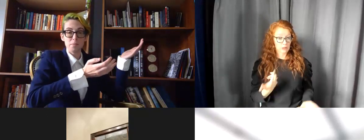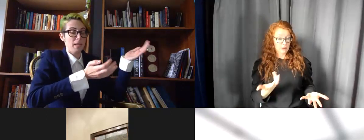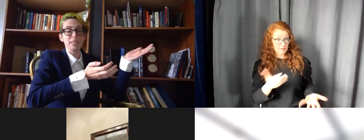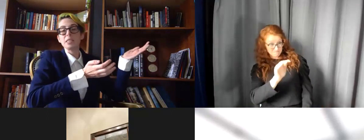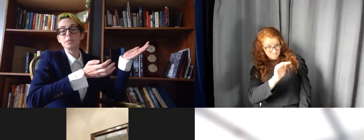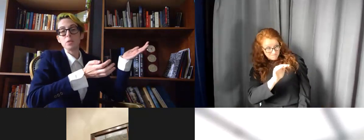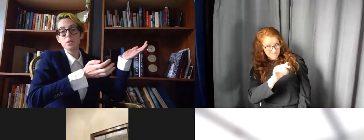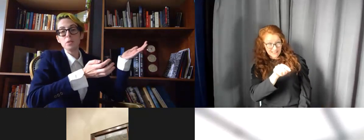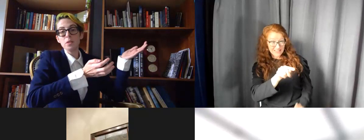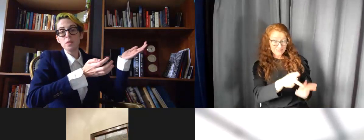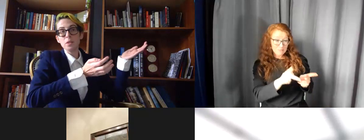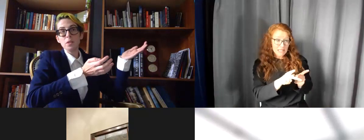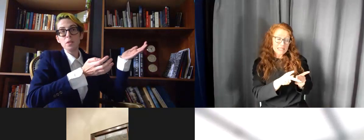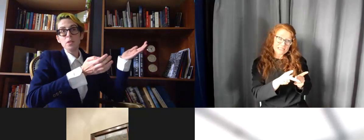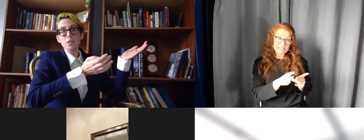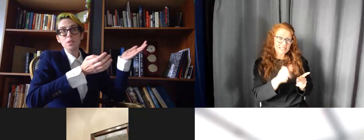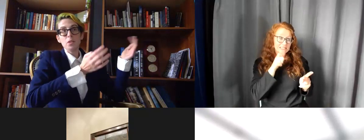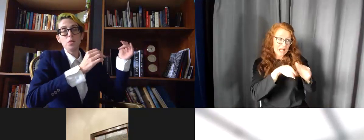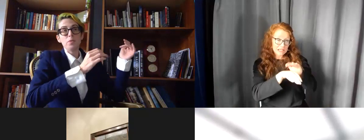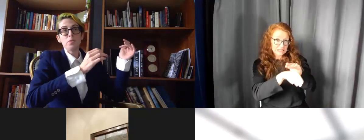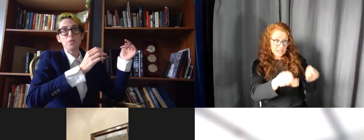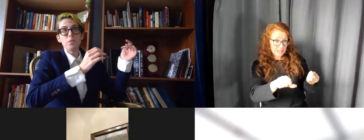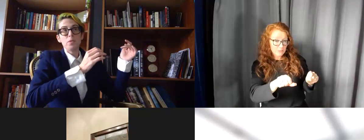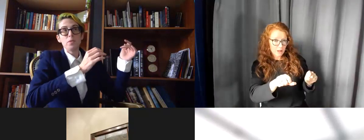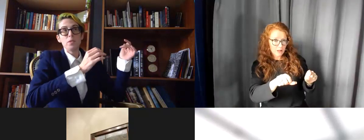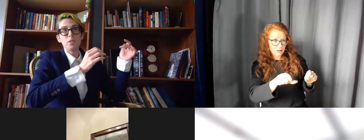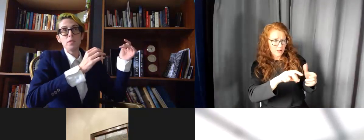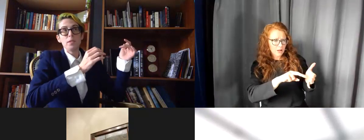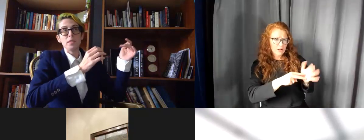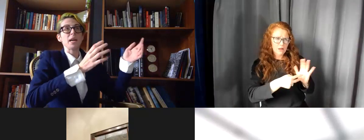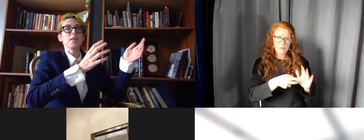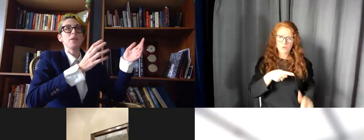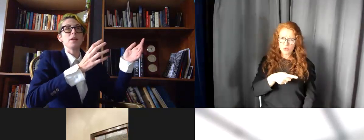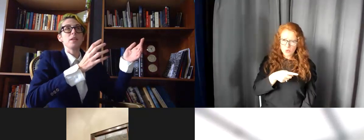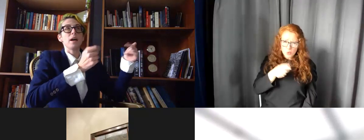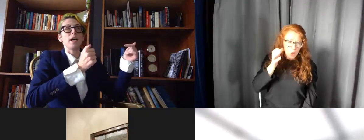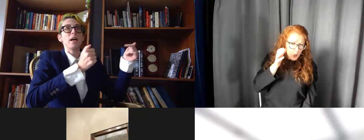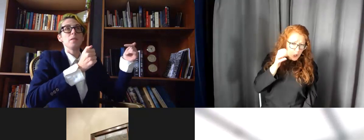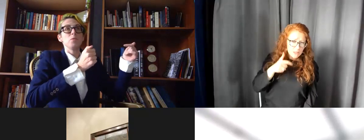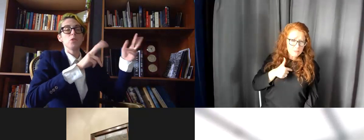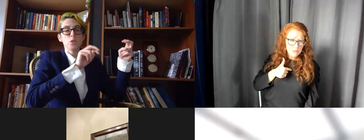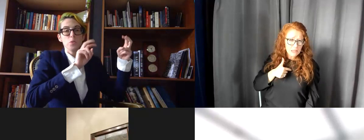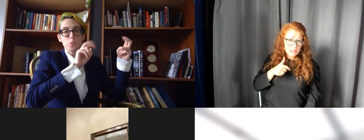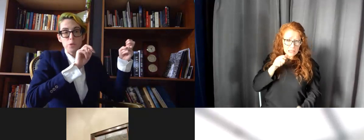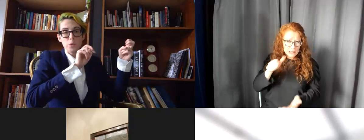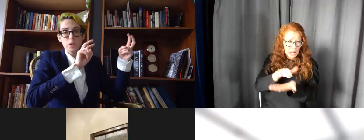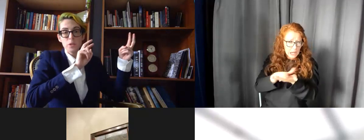Farrah Garland: inaccessible. Farrah Garland: You've Farrah Garland: decided that I am too rude